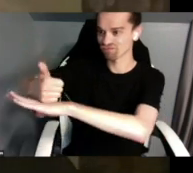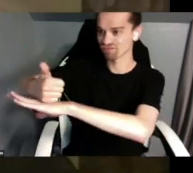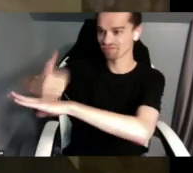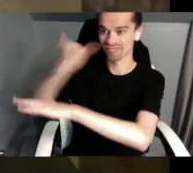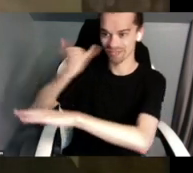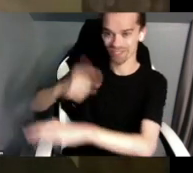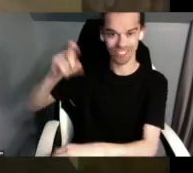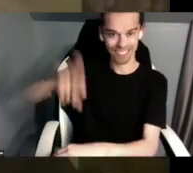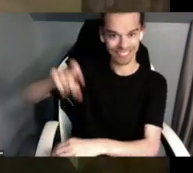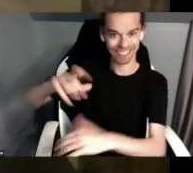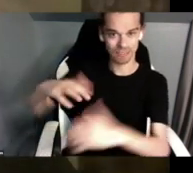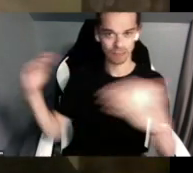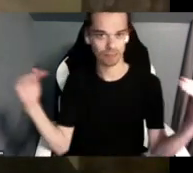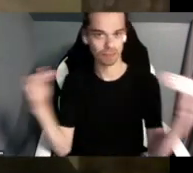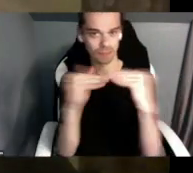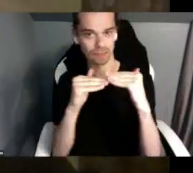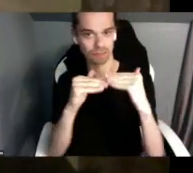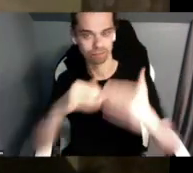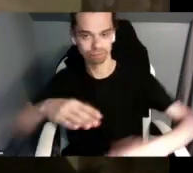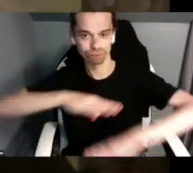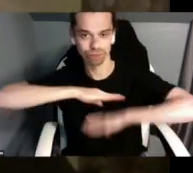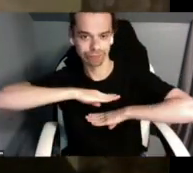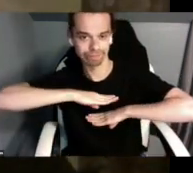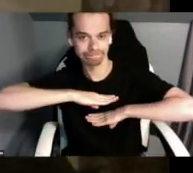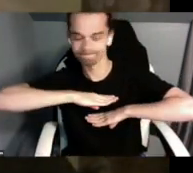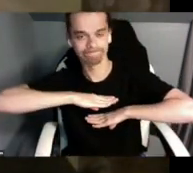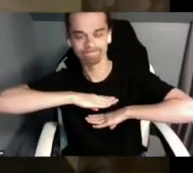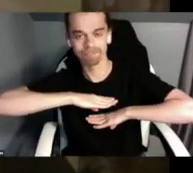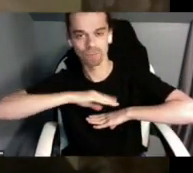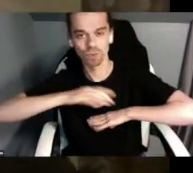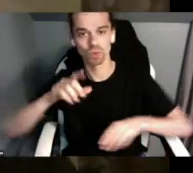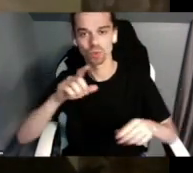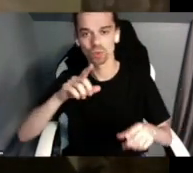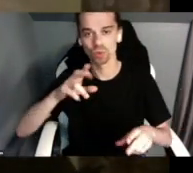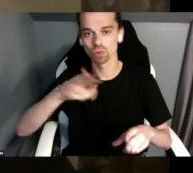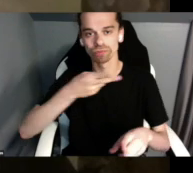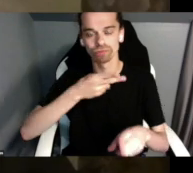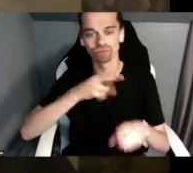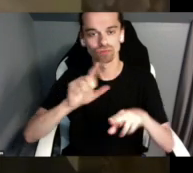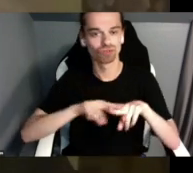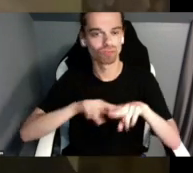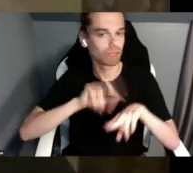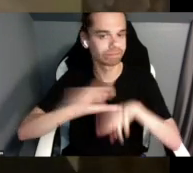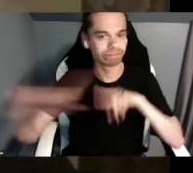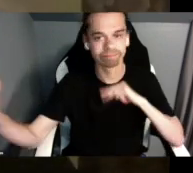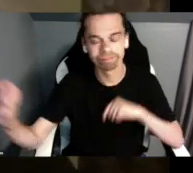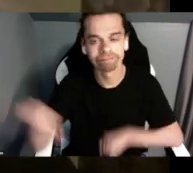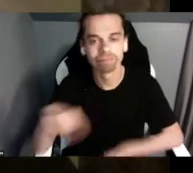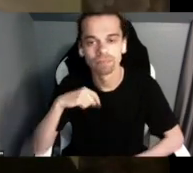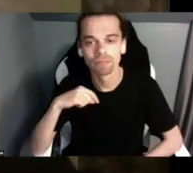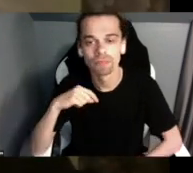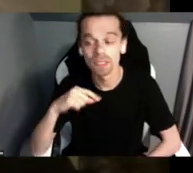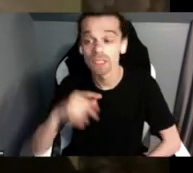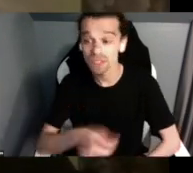We need research to you open that can of worms truly and provide